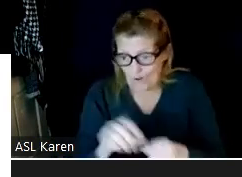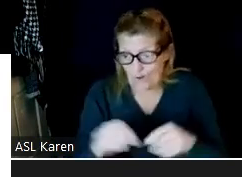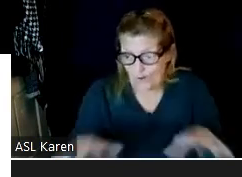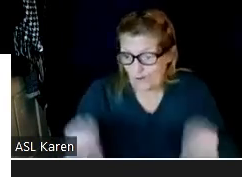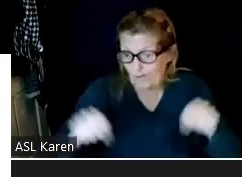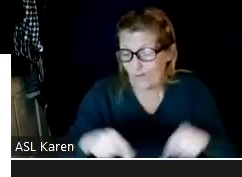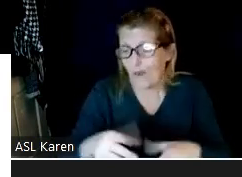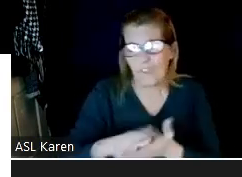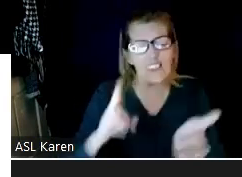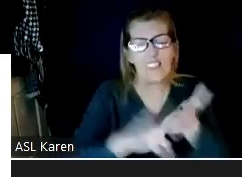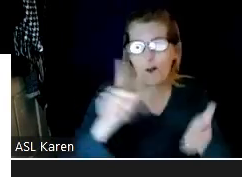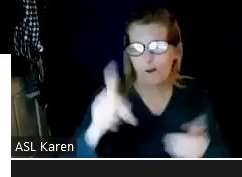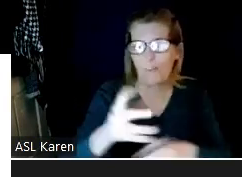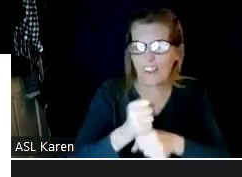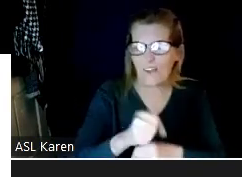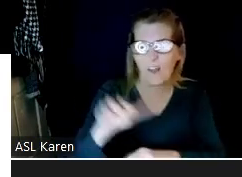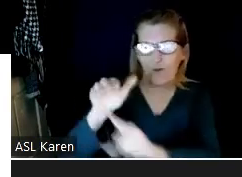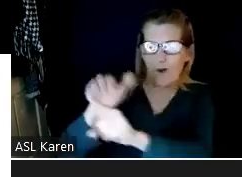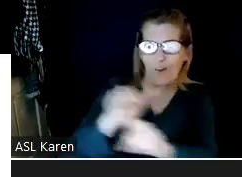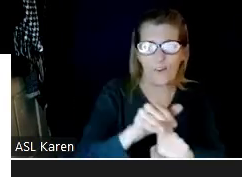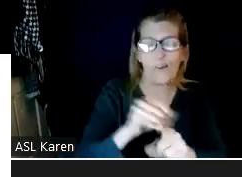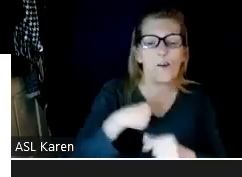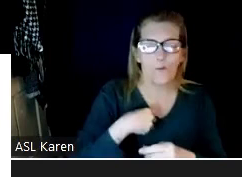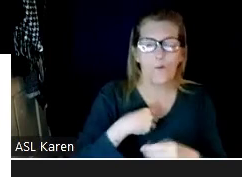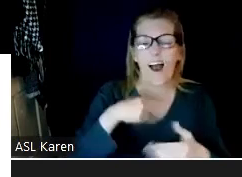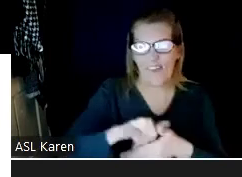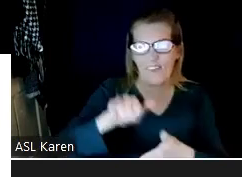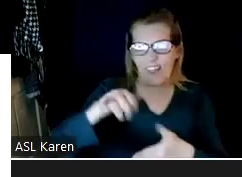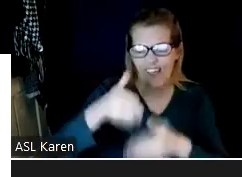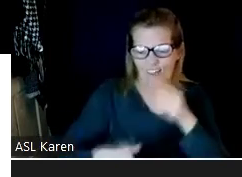up to receive those notices we'll have some links at the end of our presentation.